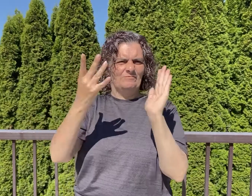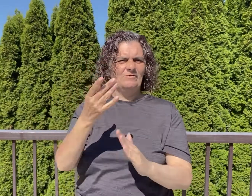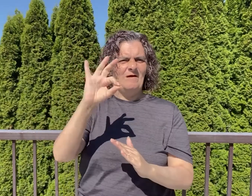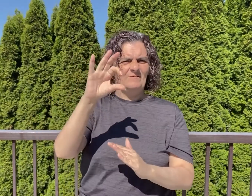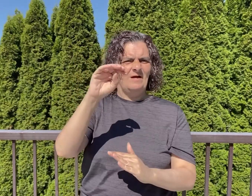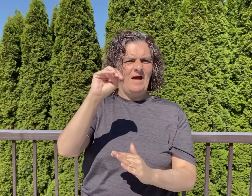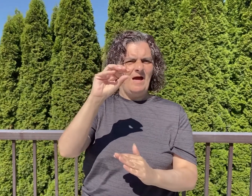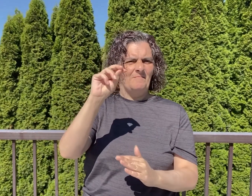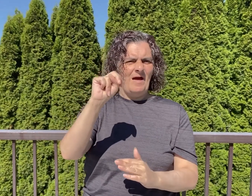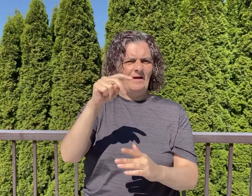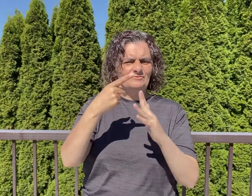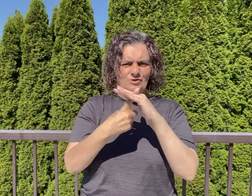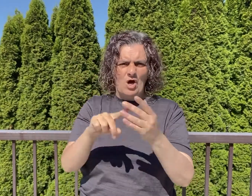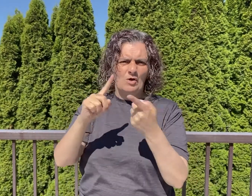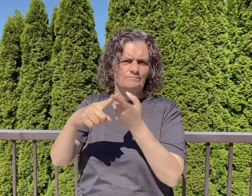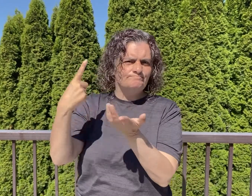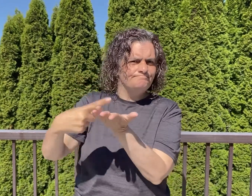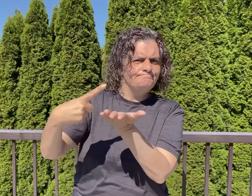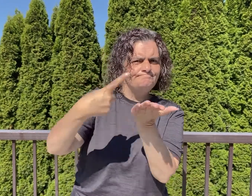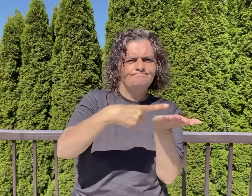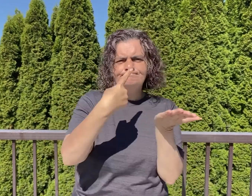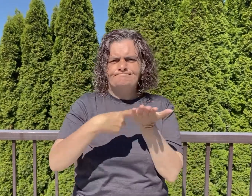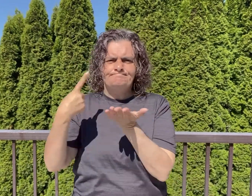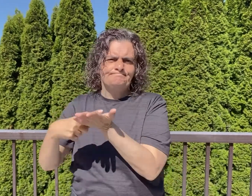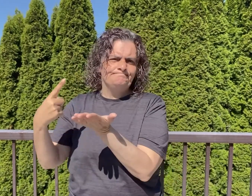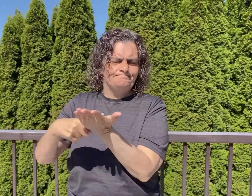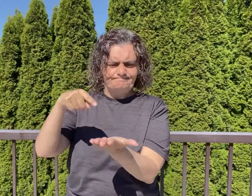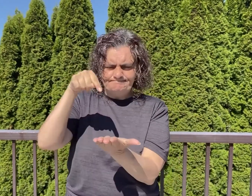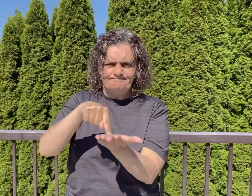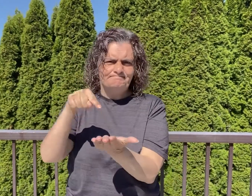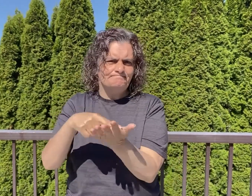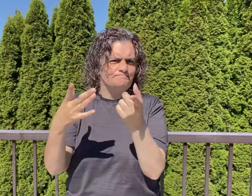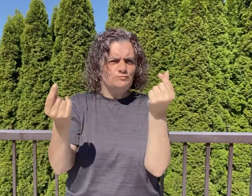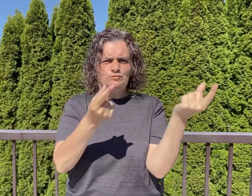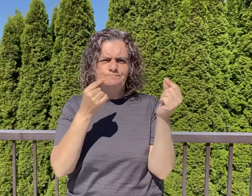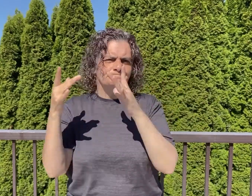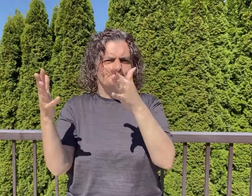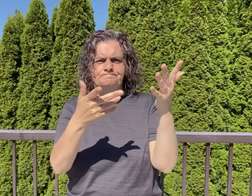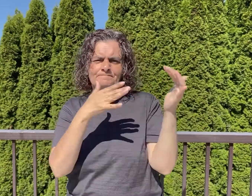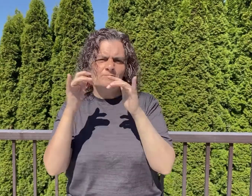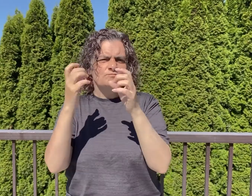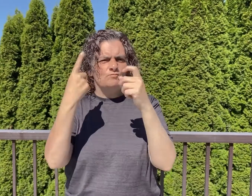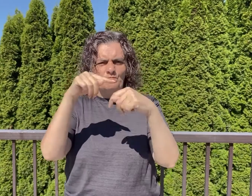Commons where discussions began - what to do?